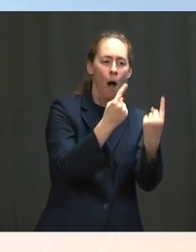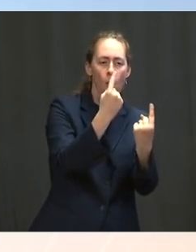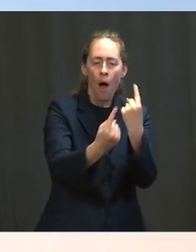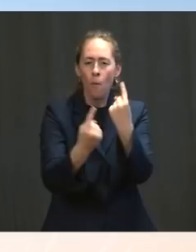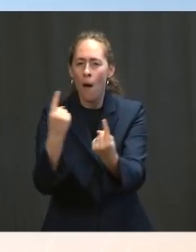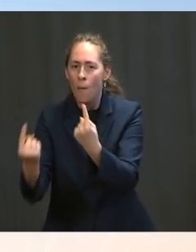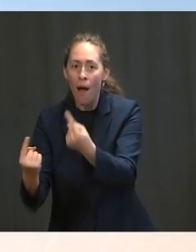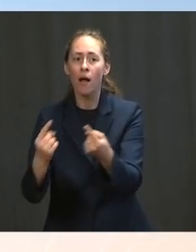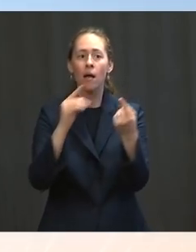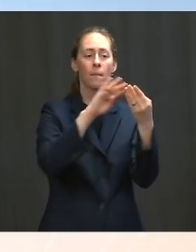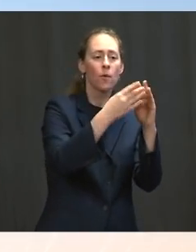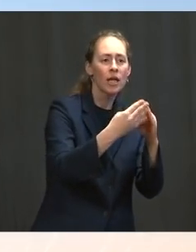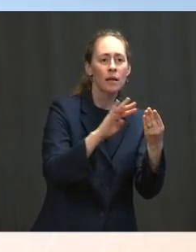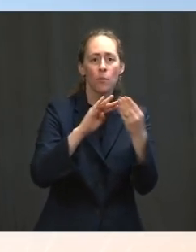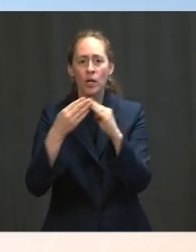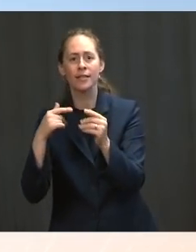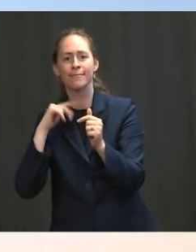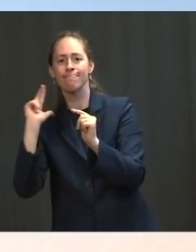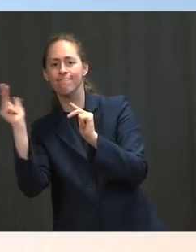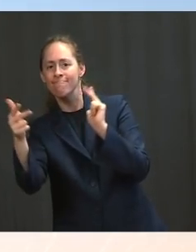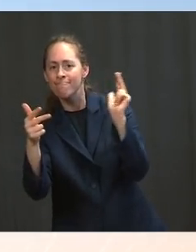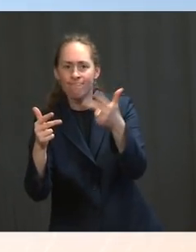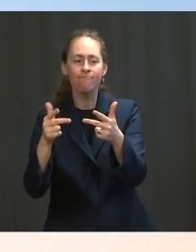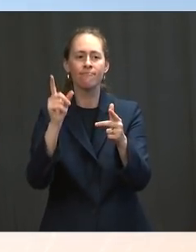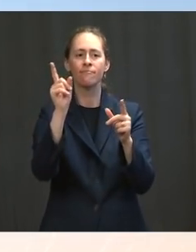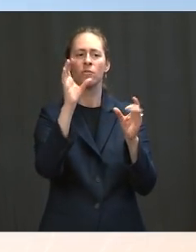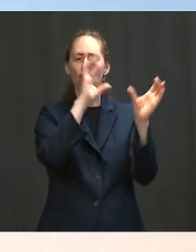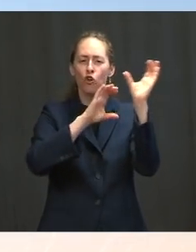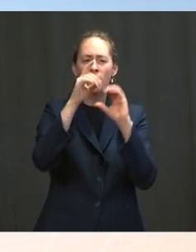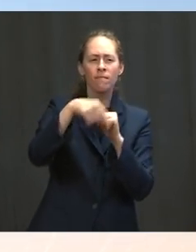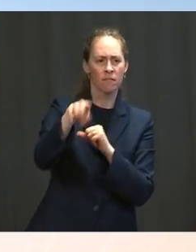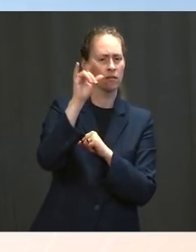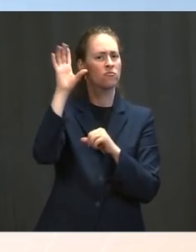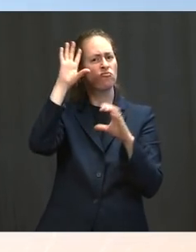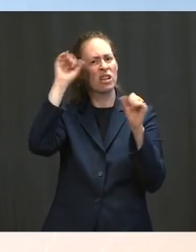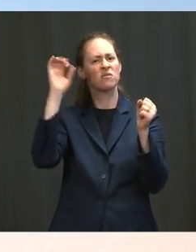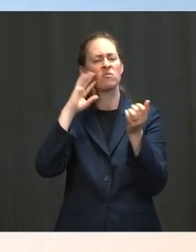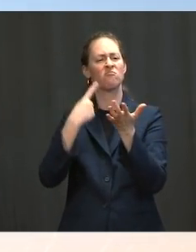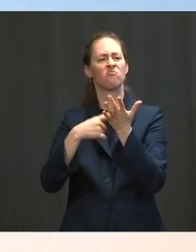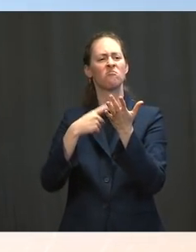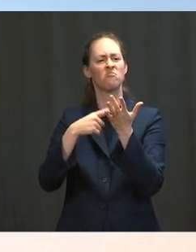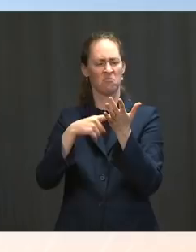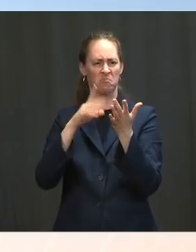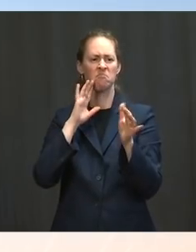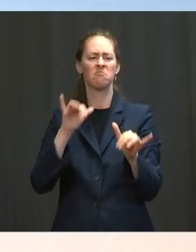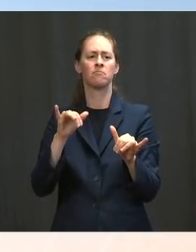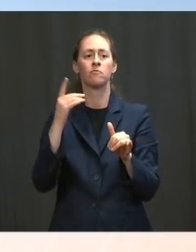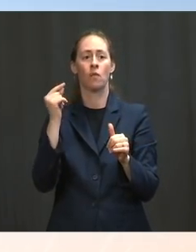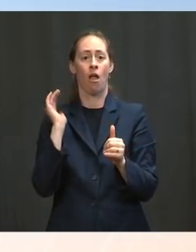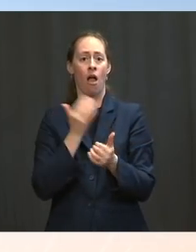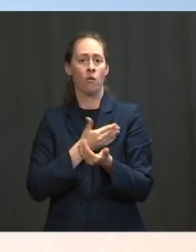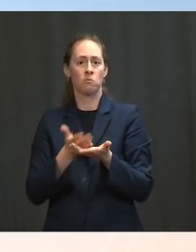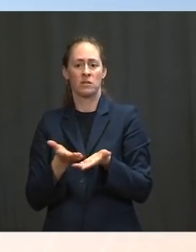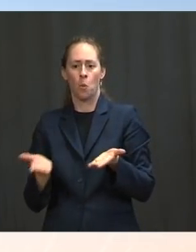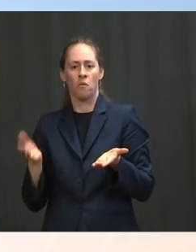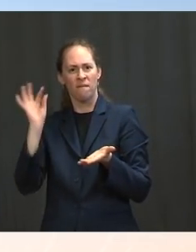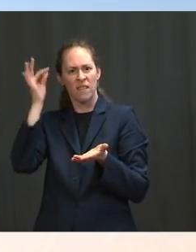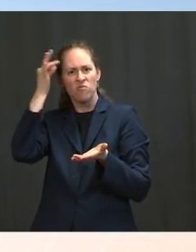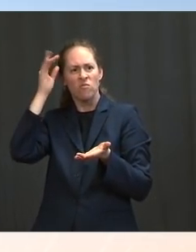That's what he's going to talk about. And he's going to continue to use resources from the federal government, empowering doctors,